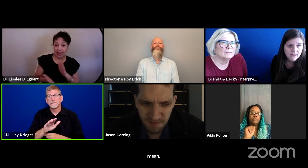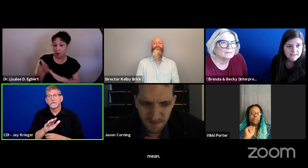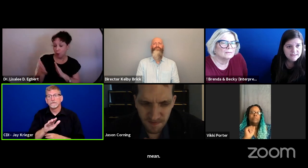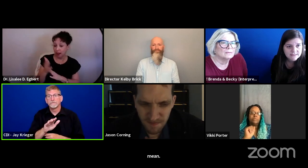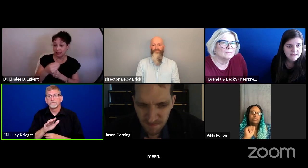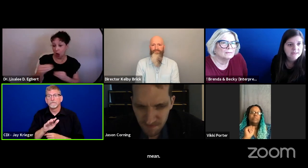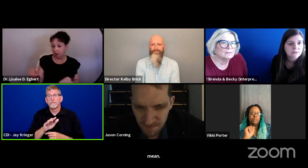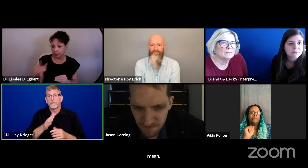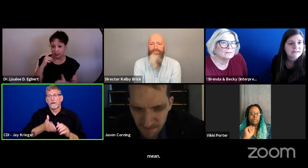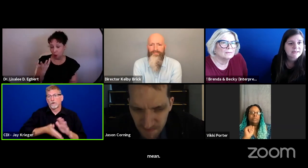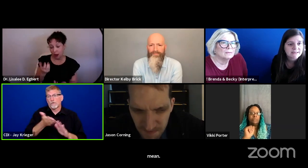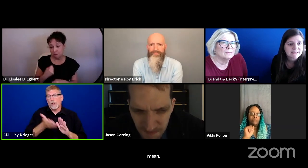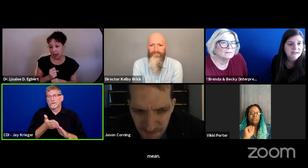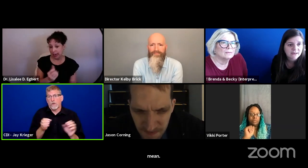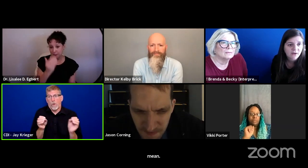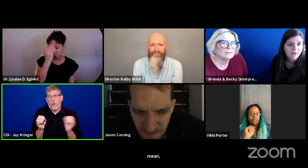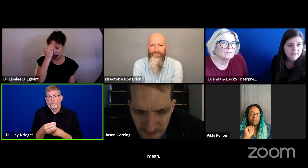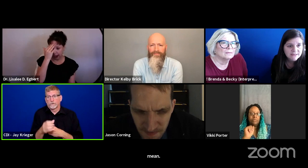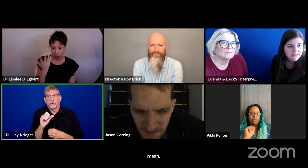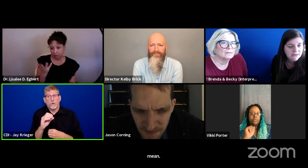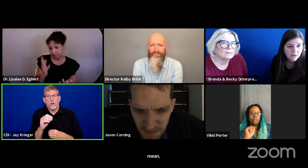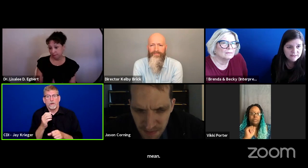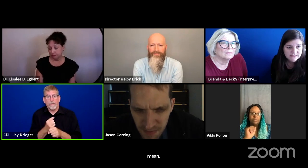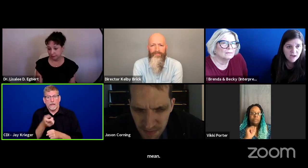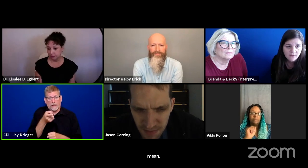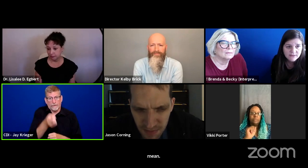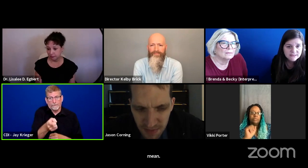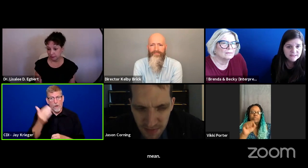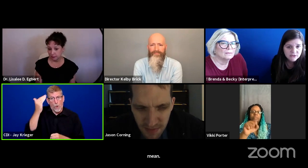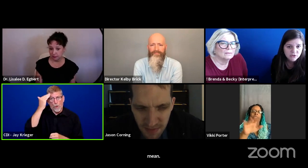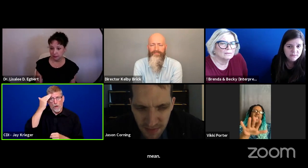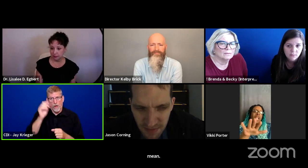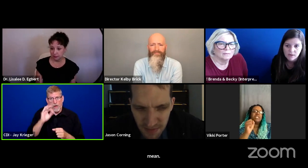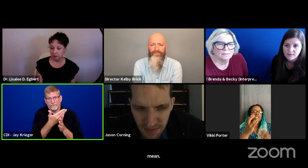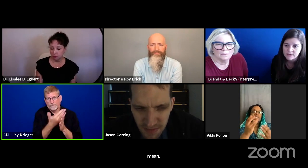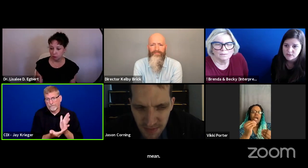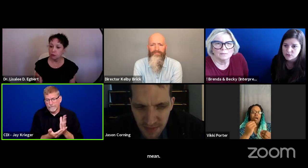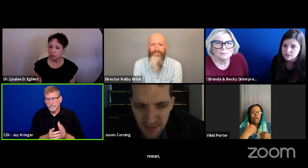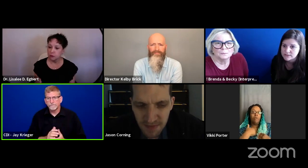And I guess it was his executive office. He runs the office. He should be aware of any concerns.